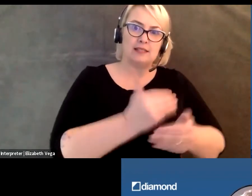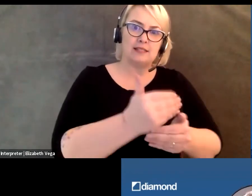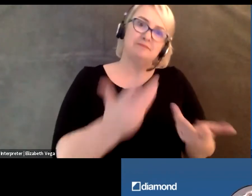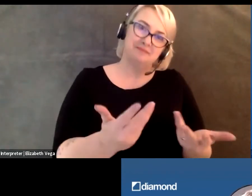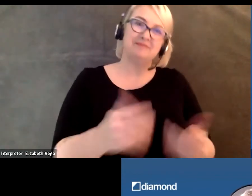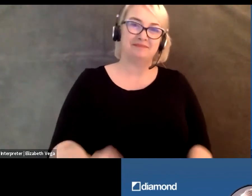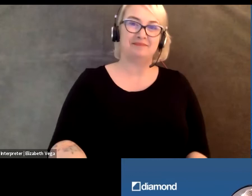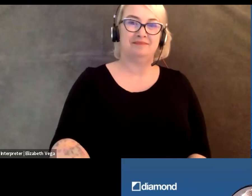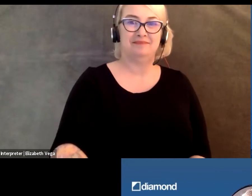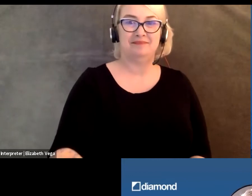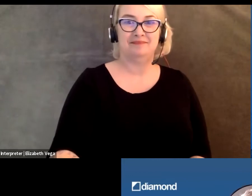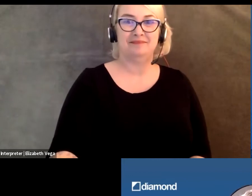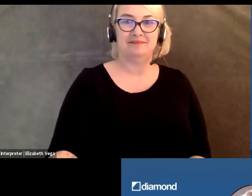Joe Devon: Good points. Thank you, Meryl.